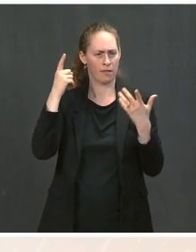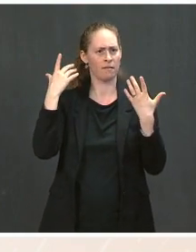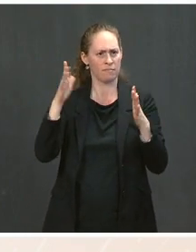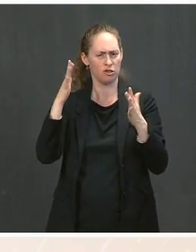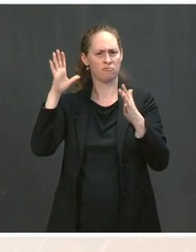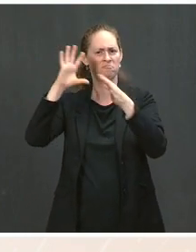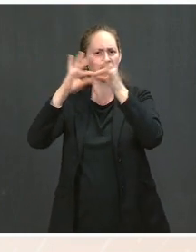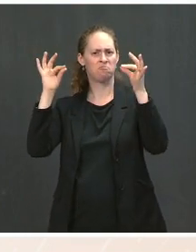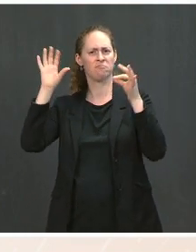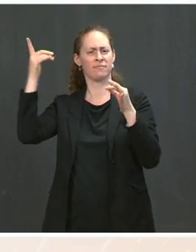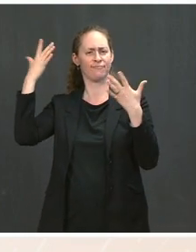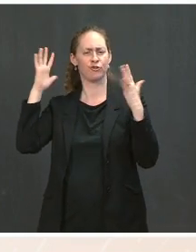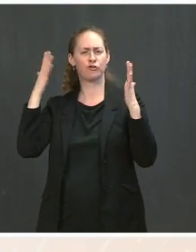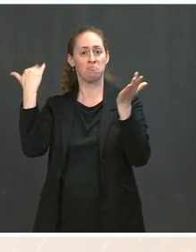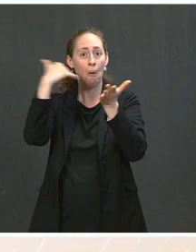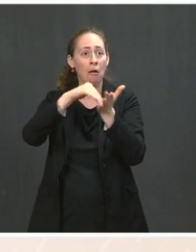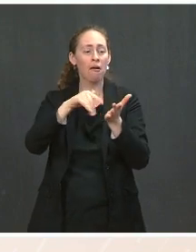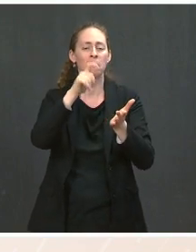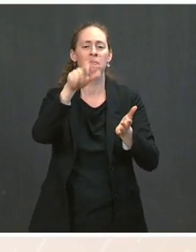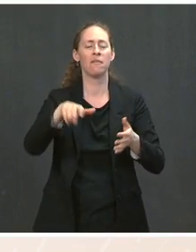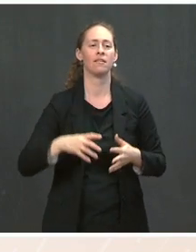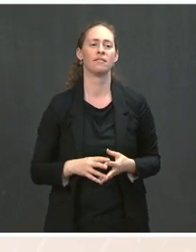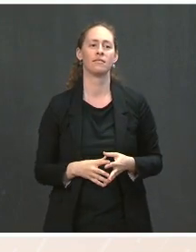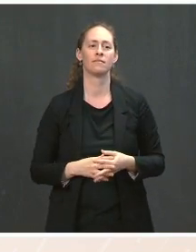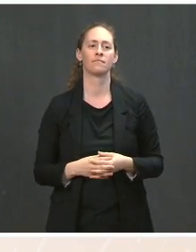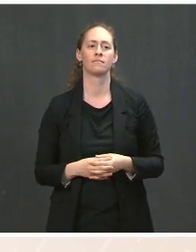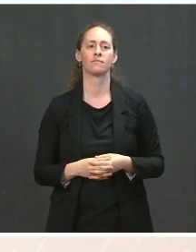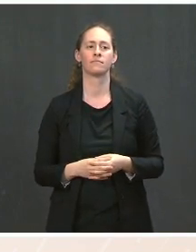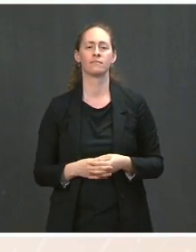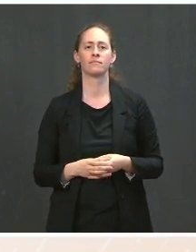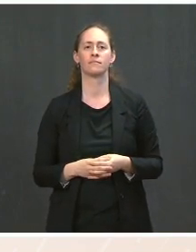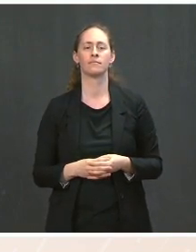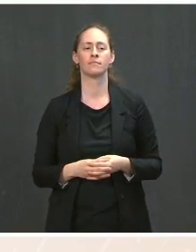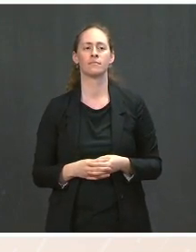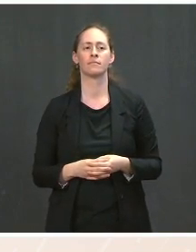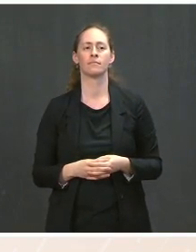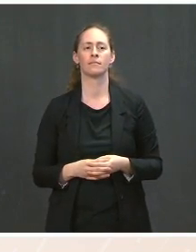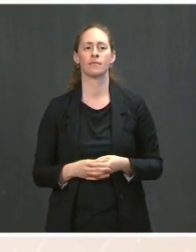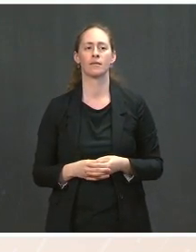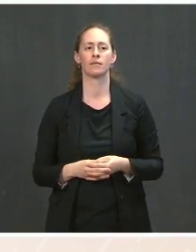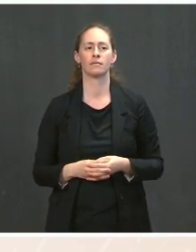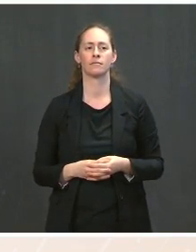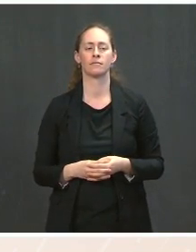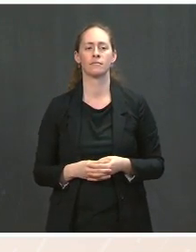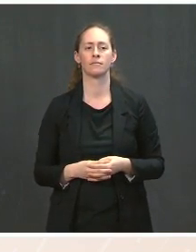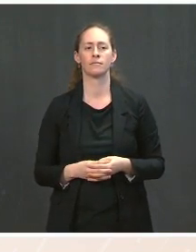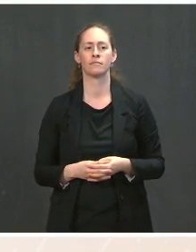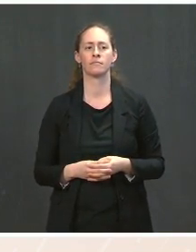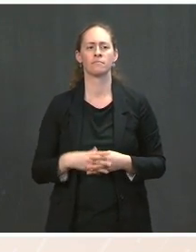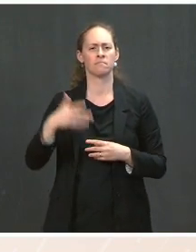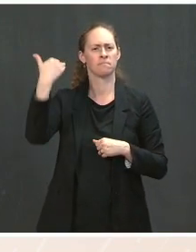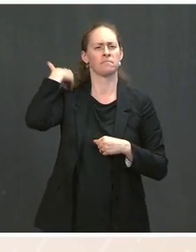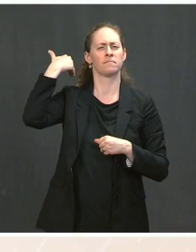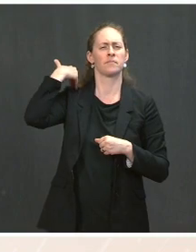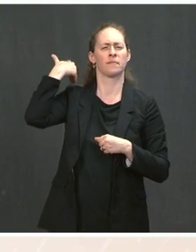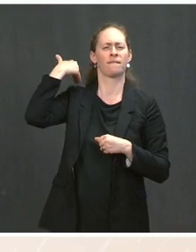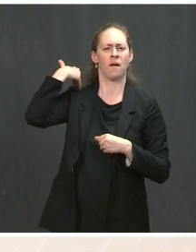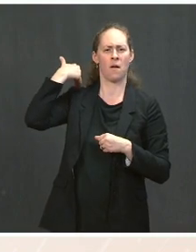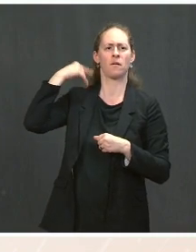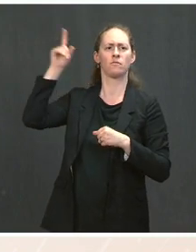he was speaking of President Roosevelt then, who wanted to expand the Court by six seats -- he said it was a, quote, "boneheaded idea." Does he still believe it's a "boneheaded idea"?